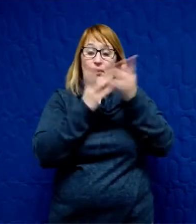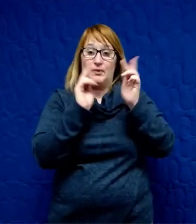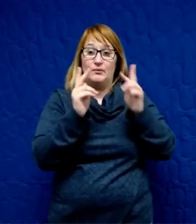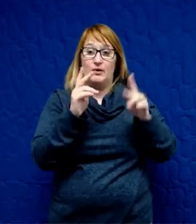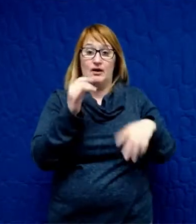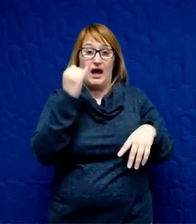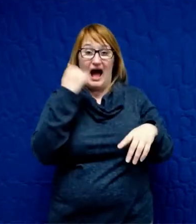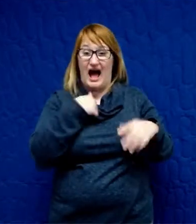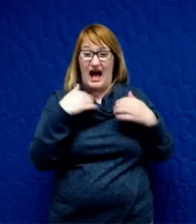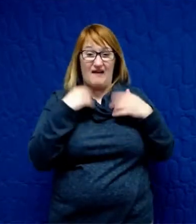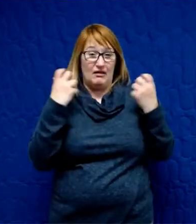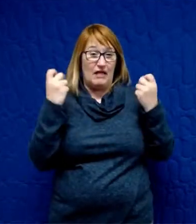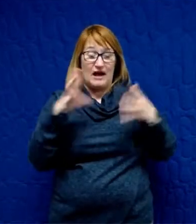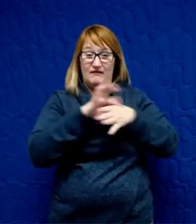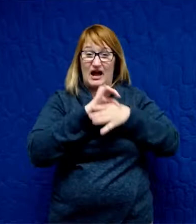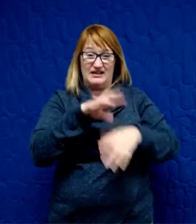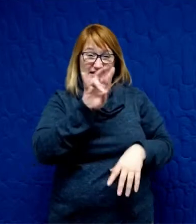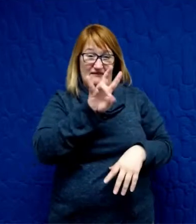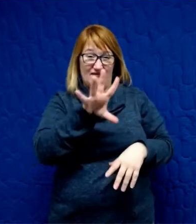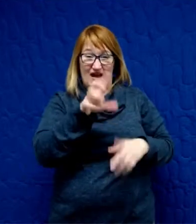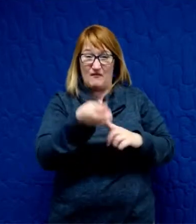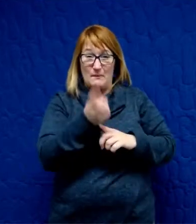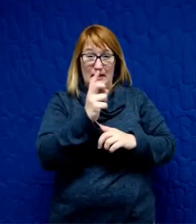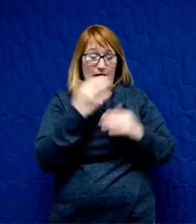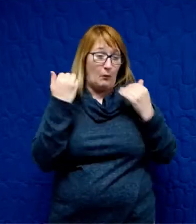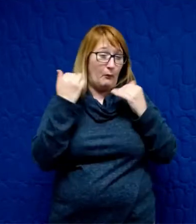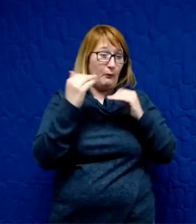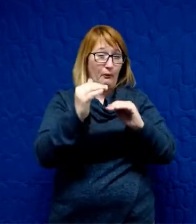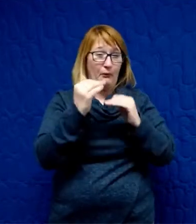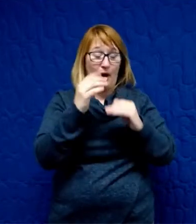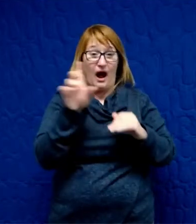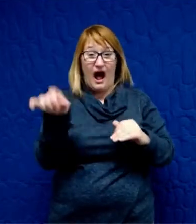present it in 75 minutes and are there any longer sessions available? Or you